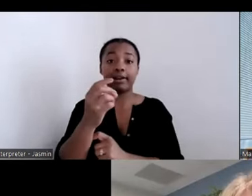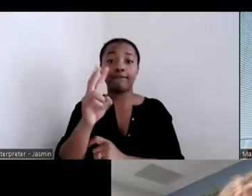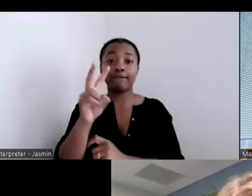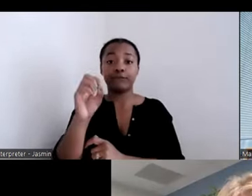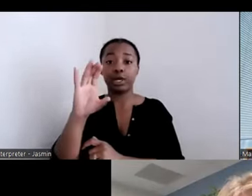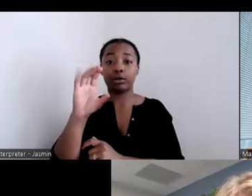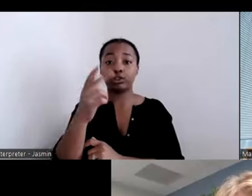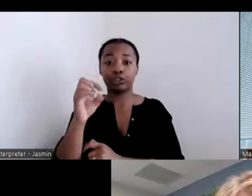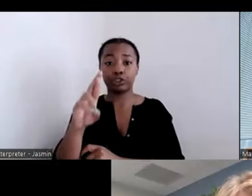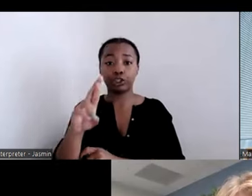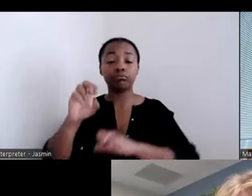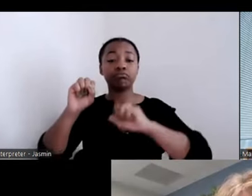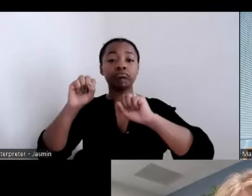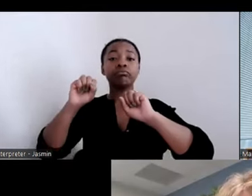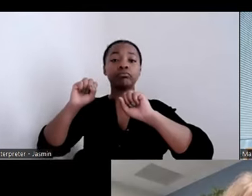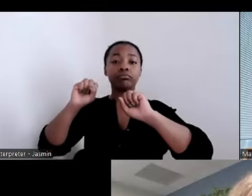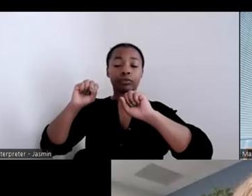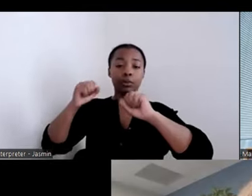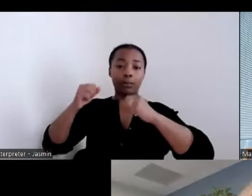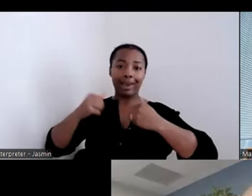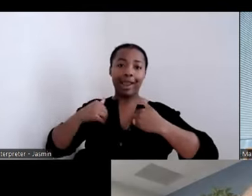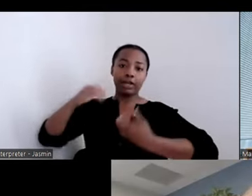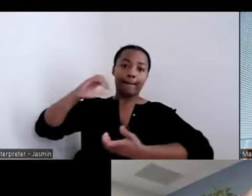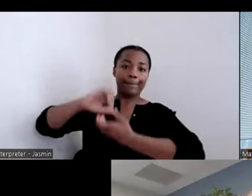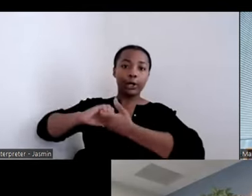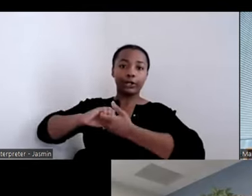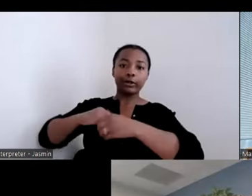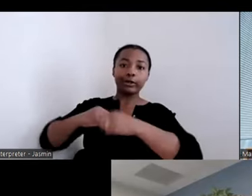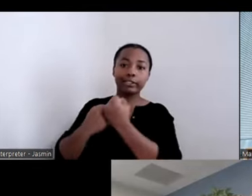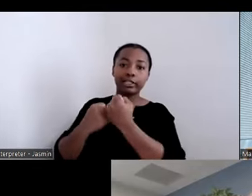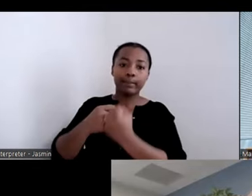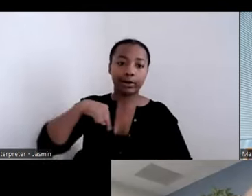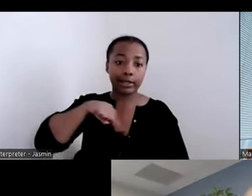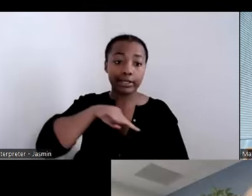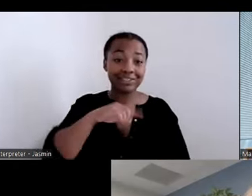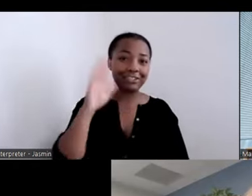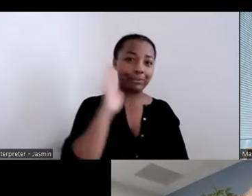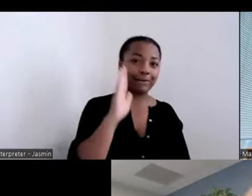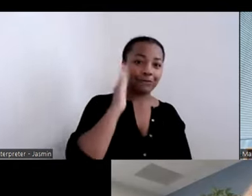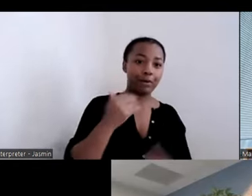partnering with us and applying for that. We went from hardly any, on the same